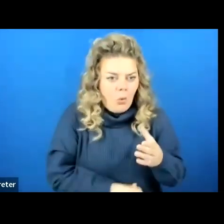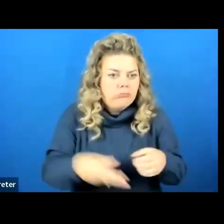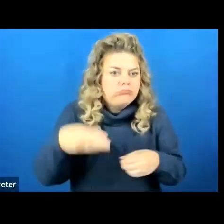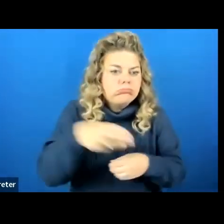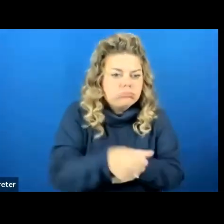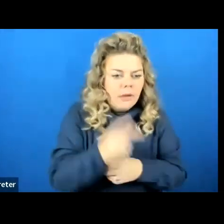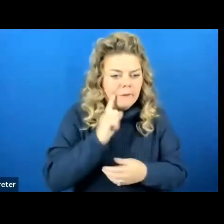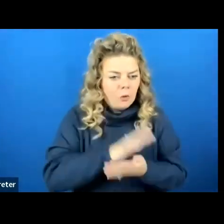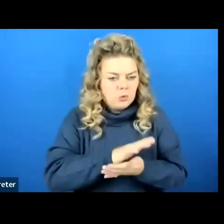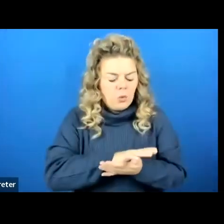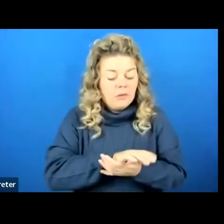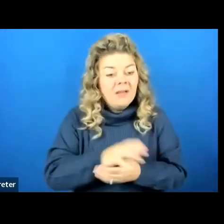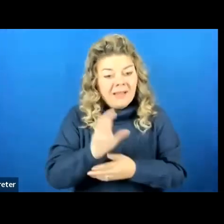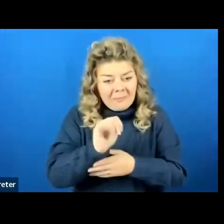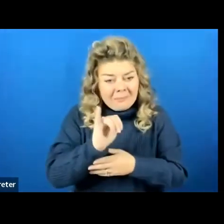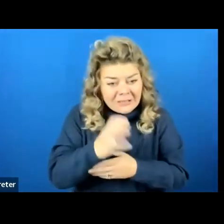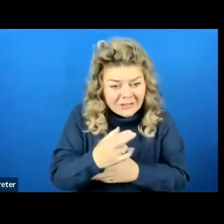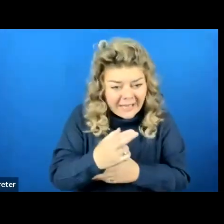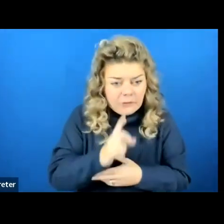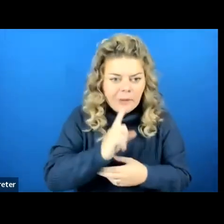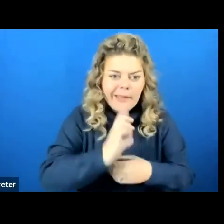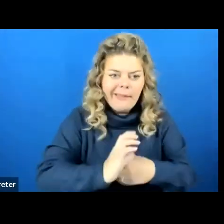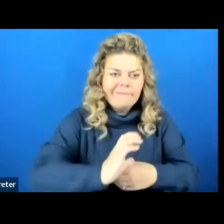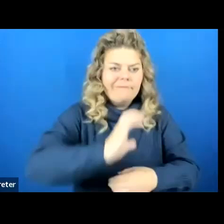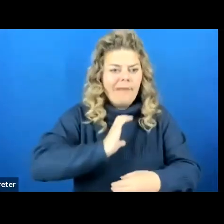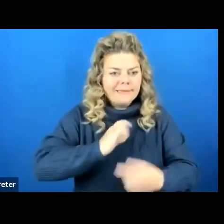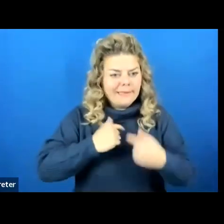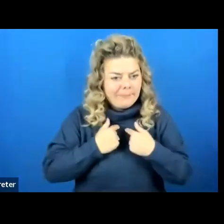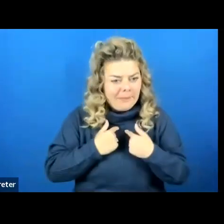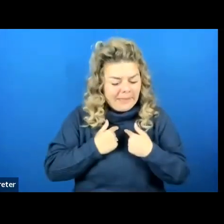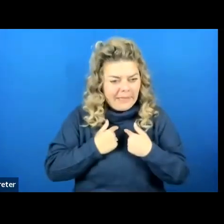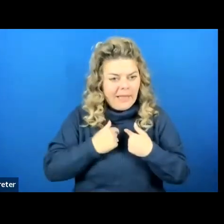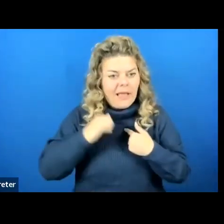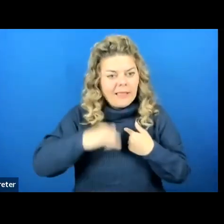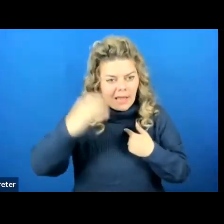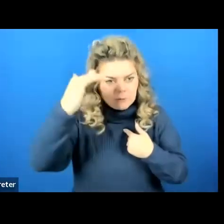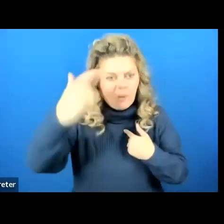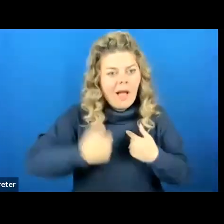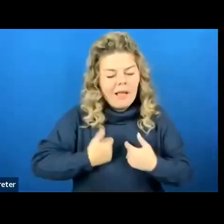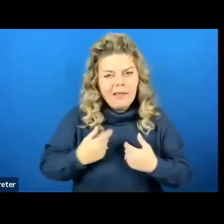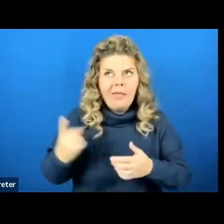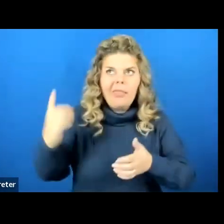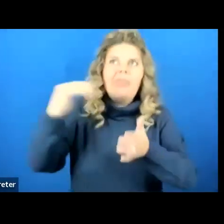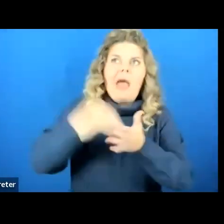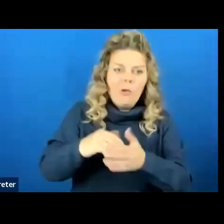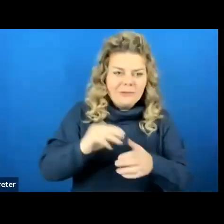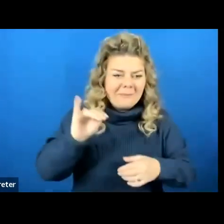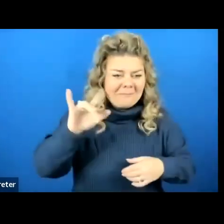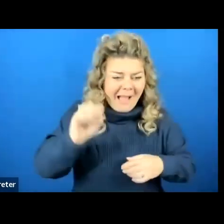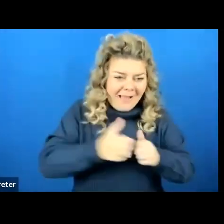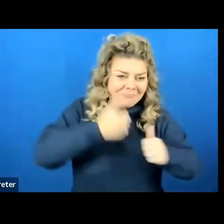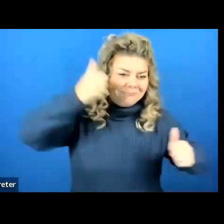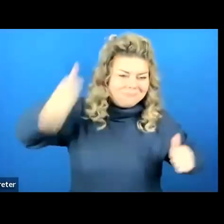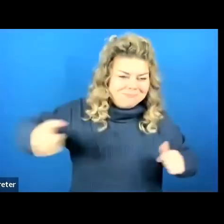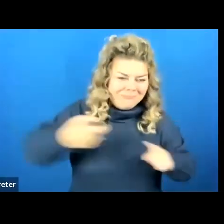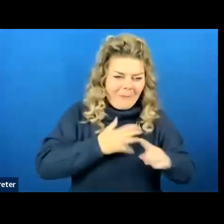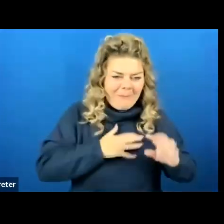Michigan invested in me and it's why I choose to live thousands of miles from my family to fundraise for this institution